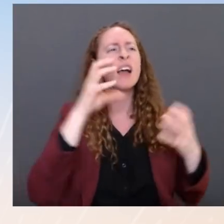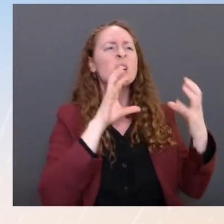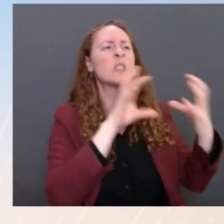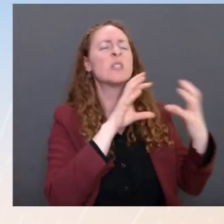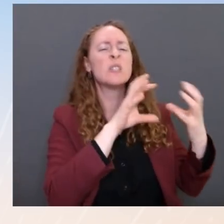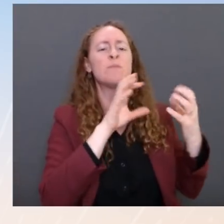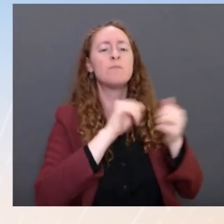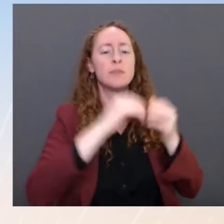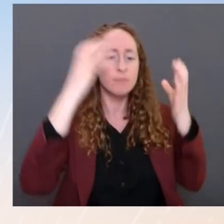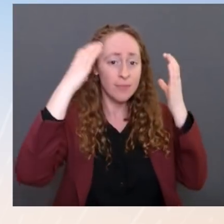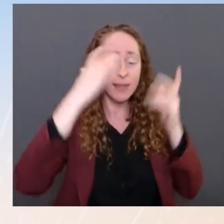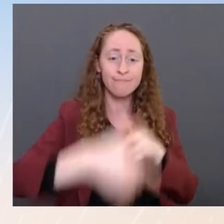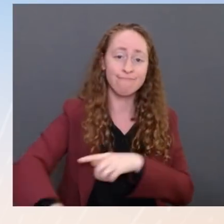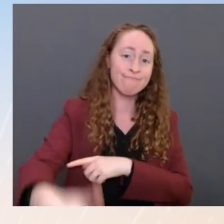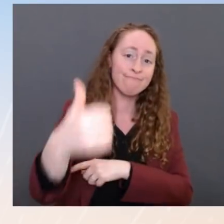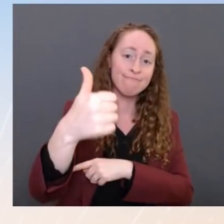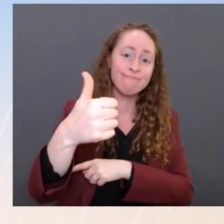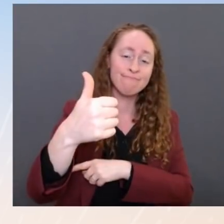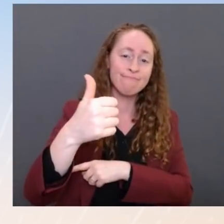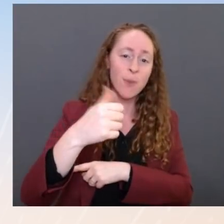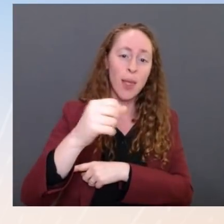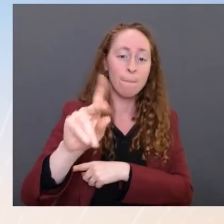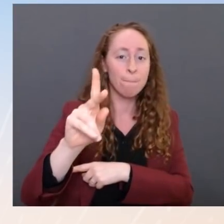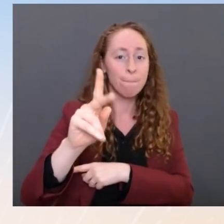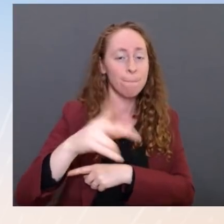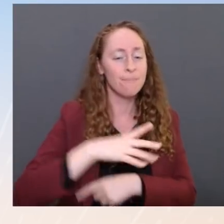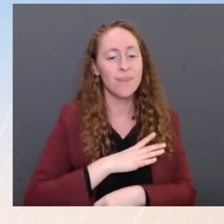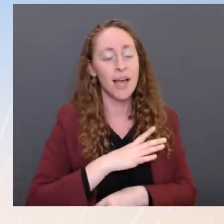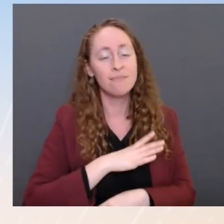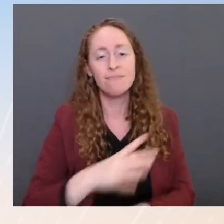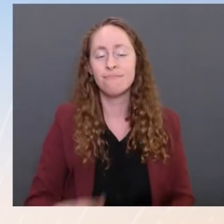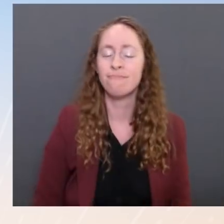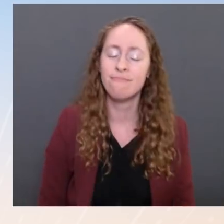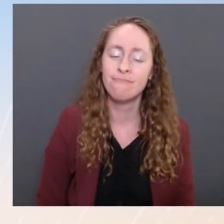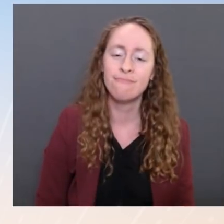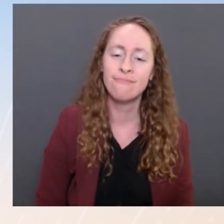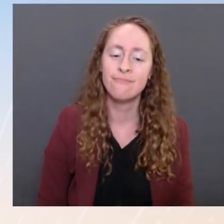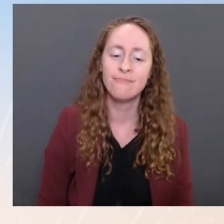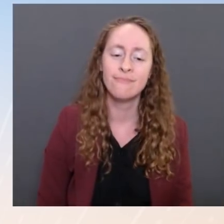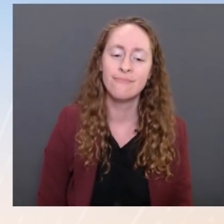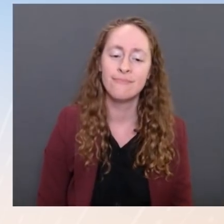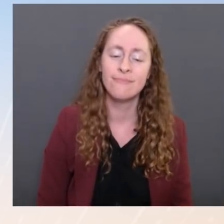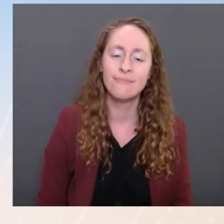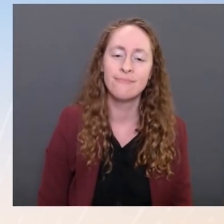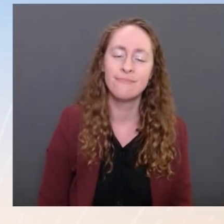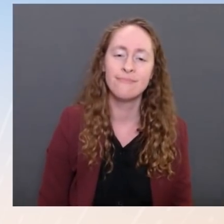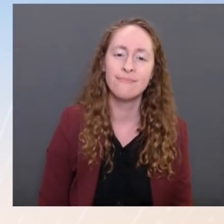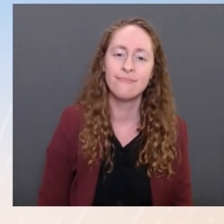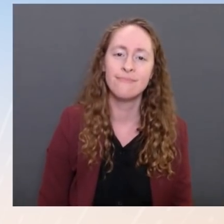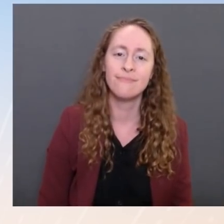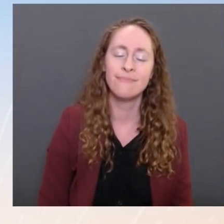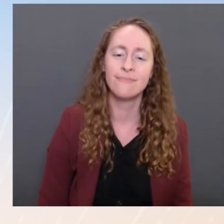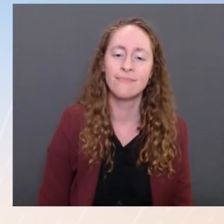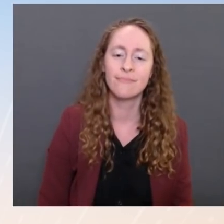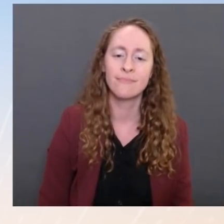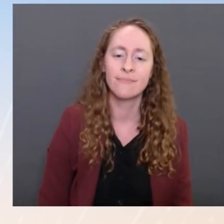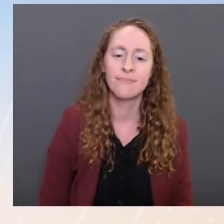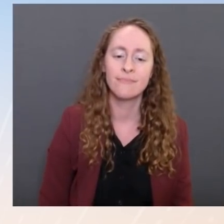Go ahead. The Press: Jen, at the risk of sending you back to your State Department days, I was wondering if you could come back